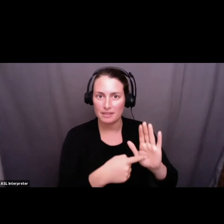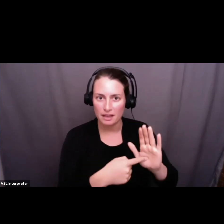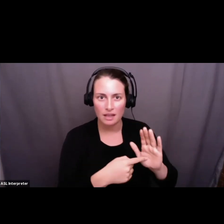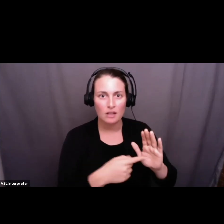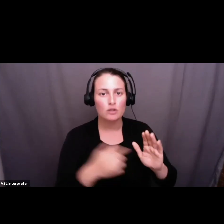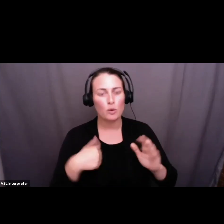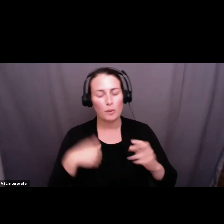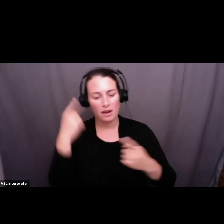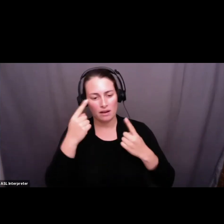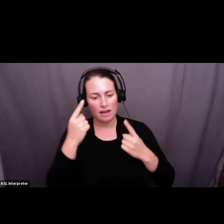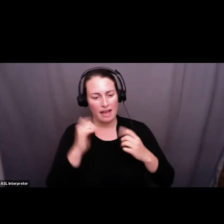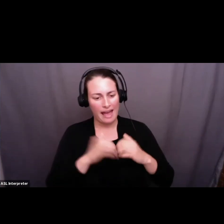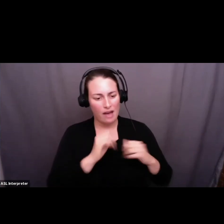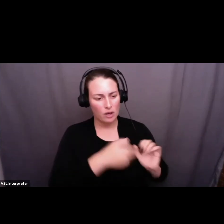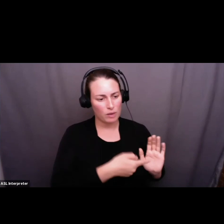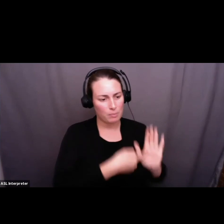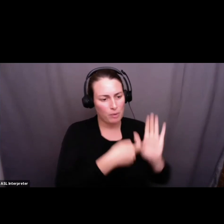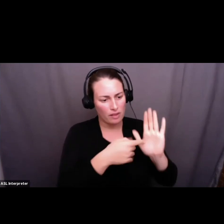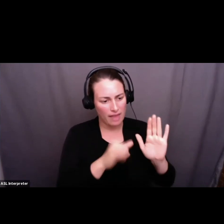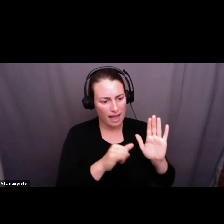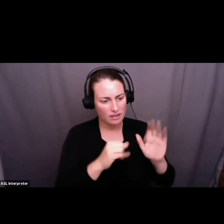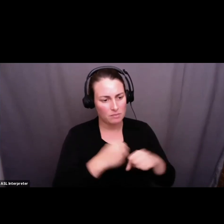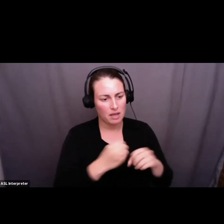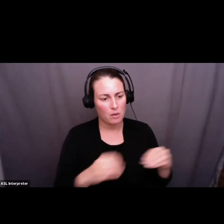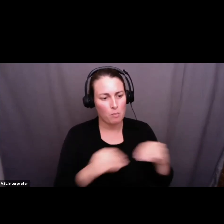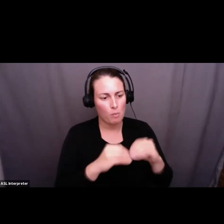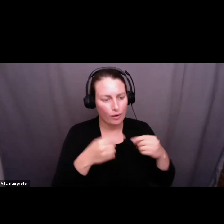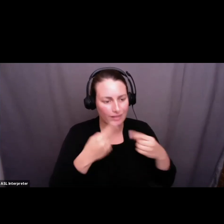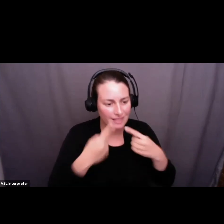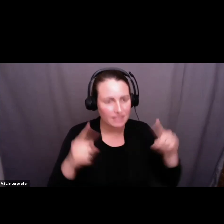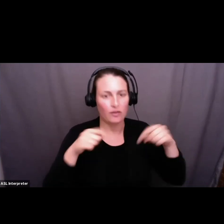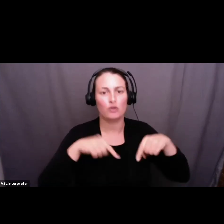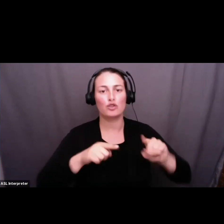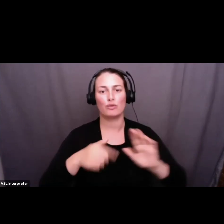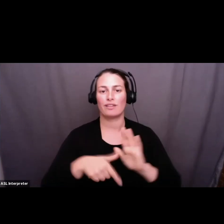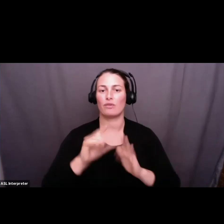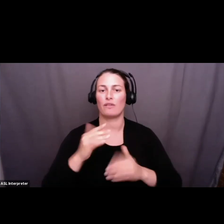process? So these are definitely topics that we’re discussing at the leadership level,